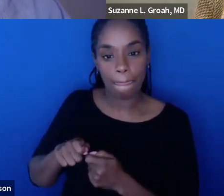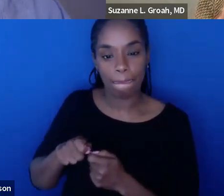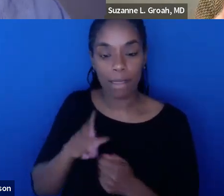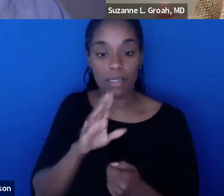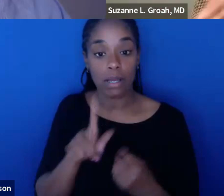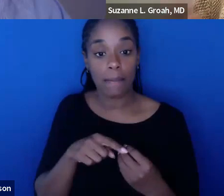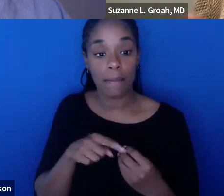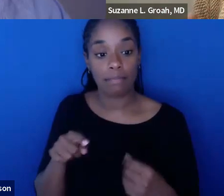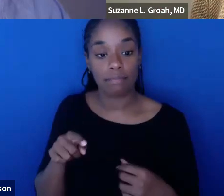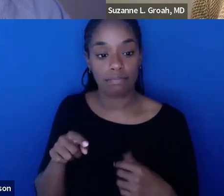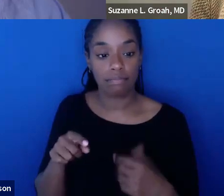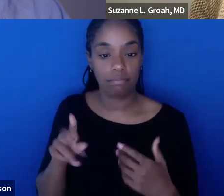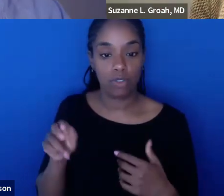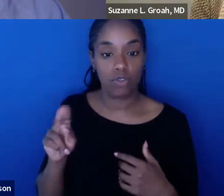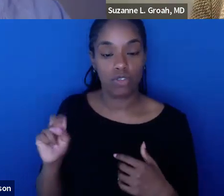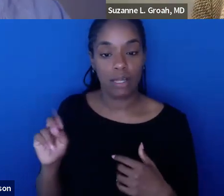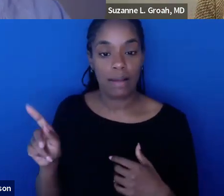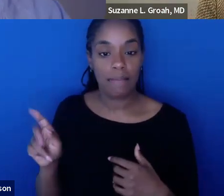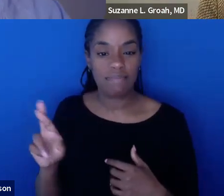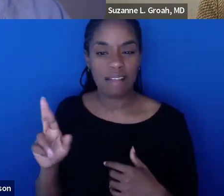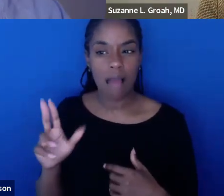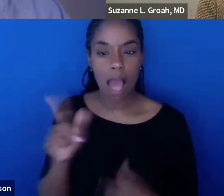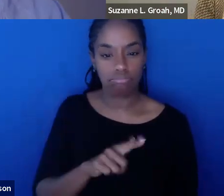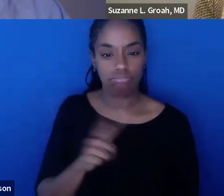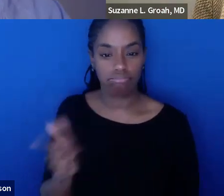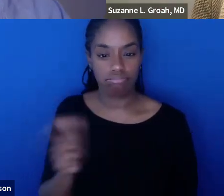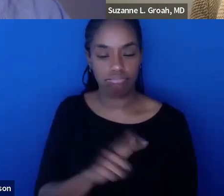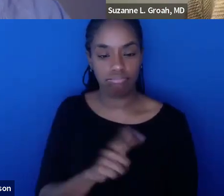A lot of times I kind of flip back and forth between the two because a